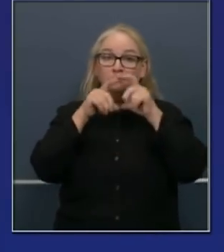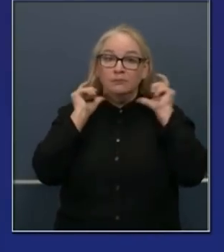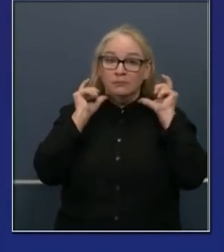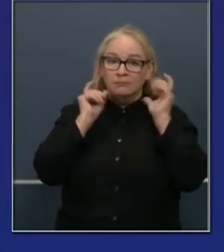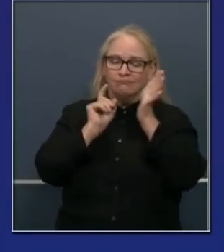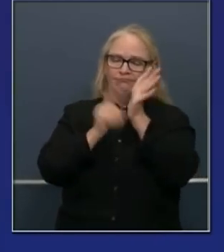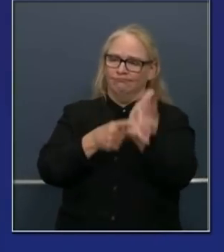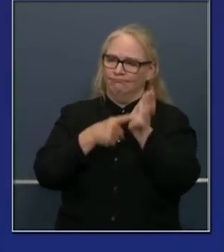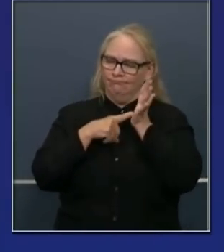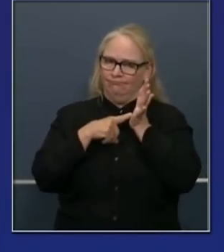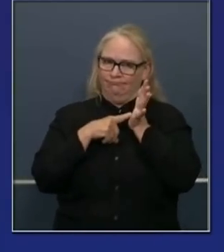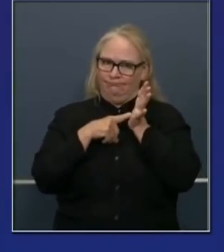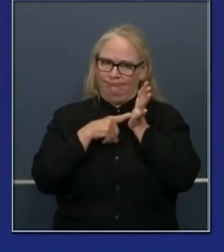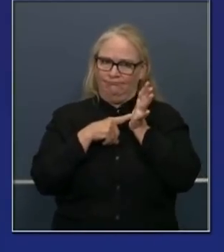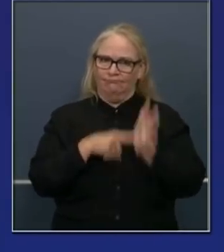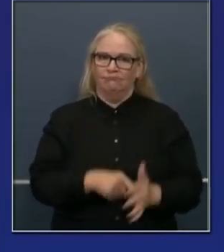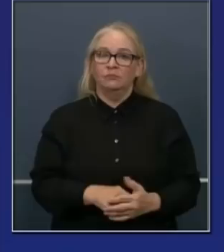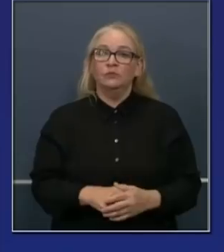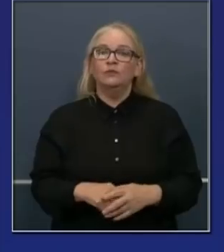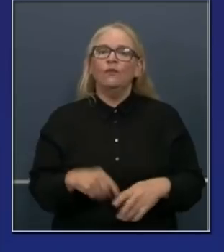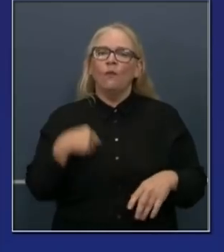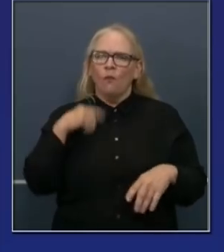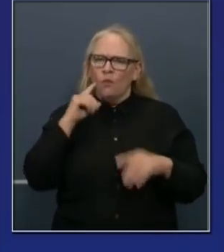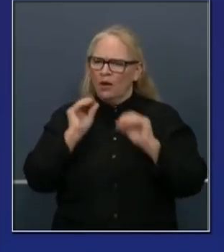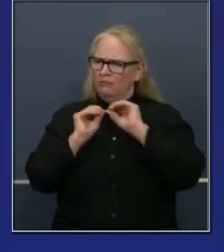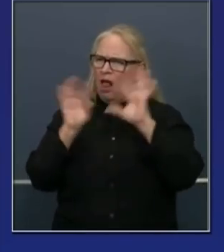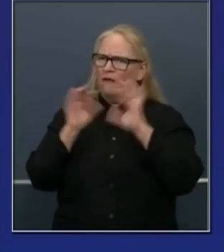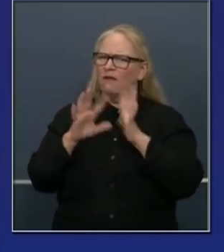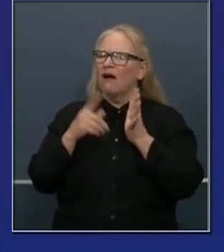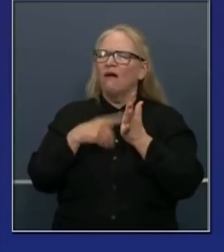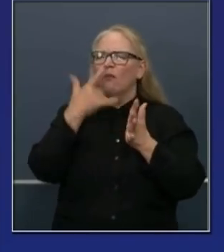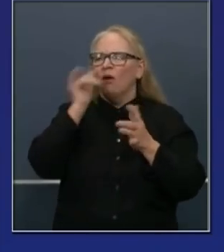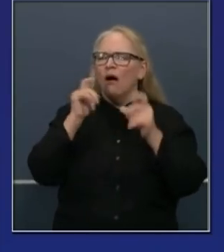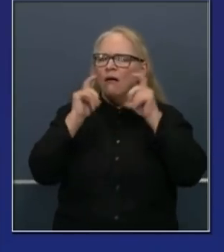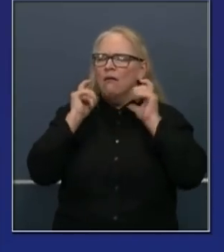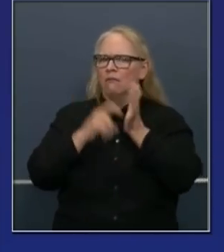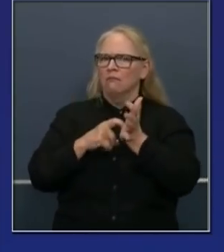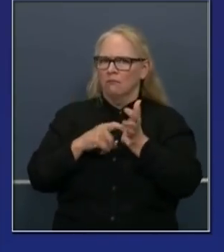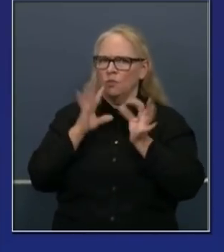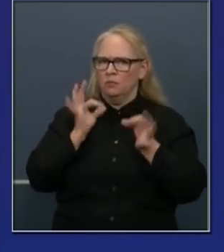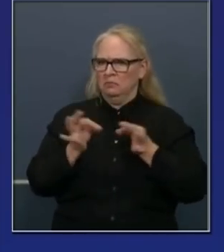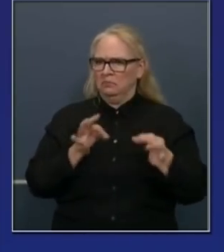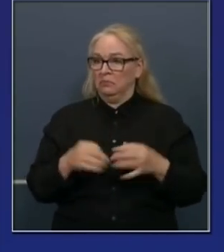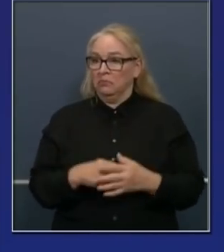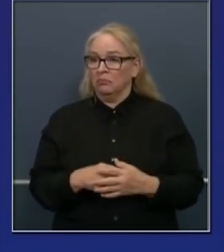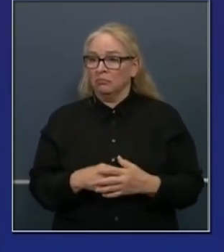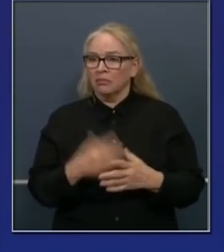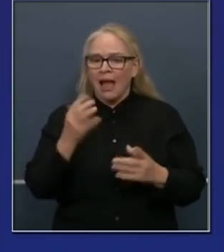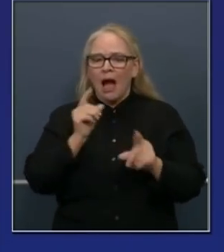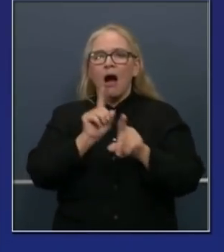MORE DETAIL IN A MOMENT. NEW MASK REQUIREMENTS THAT WE ARE PUTTING FORTH TODAY.